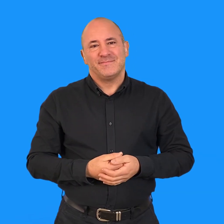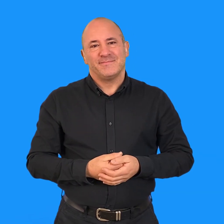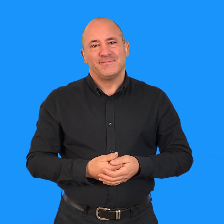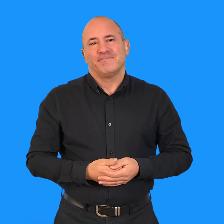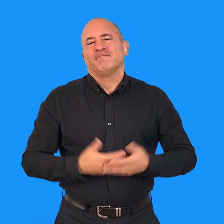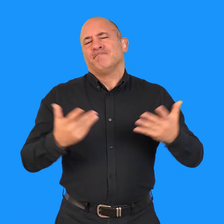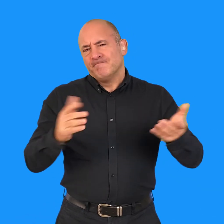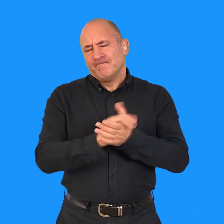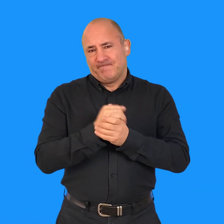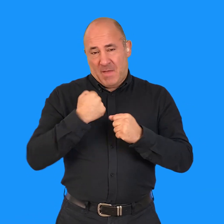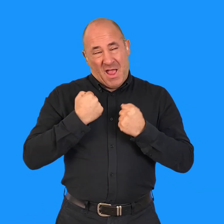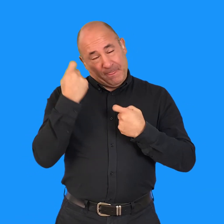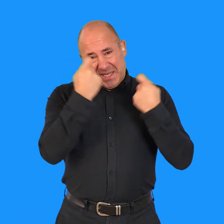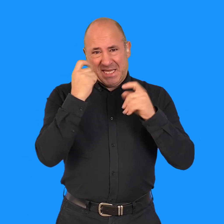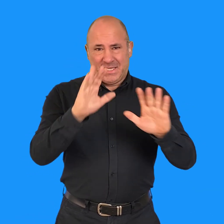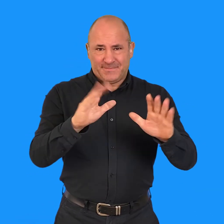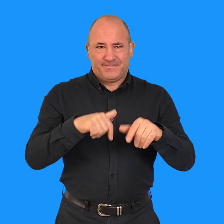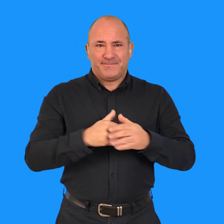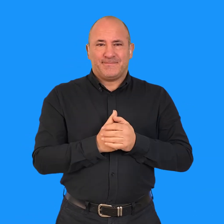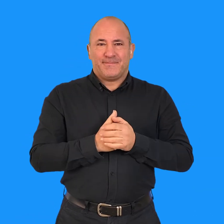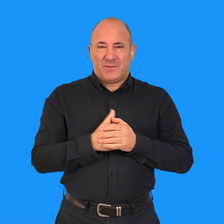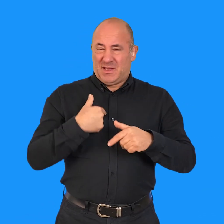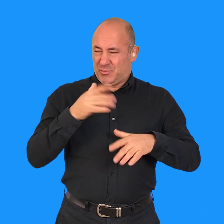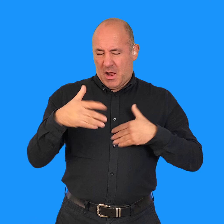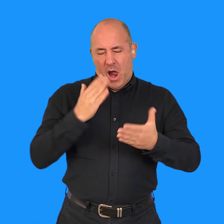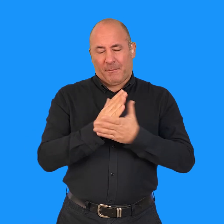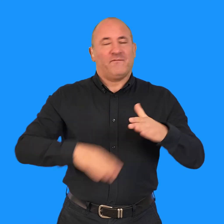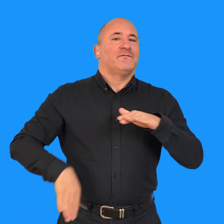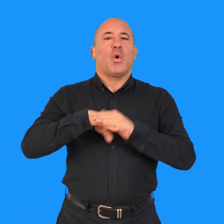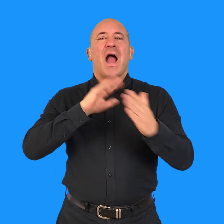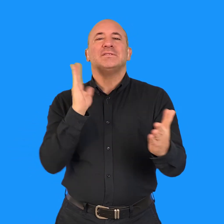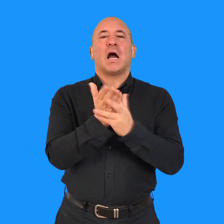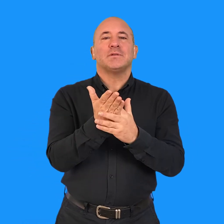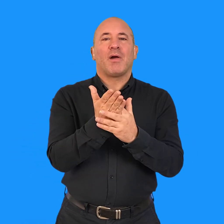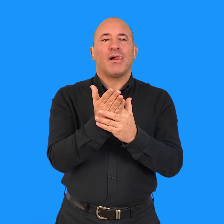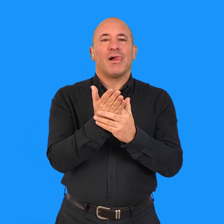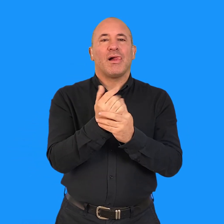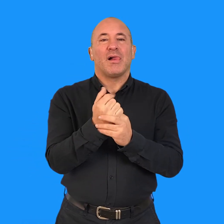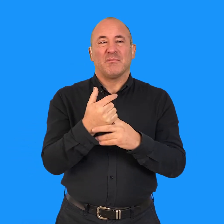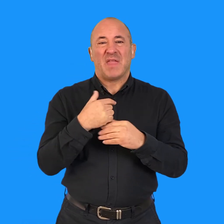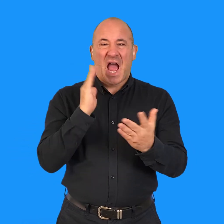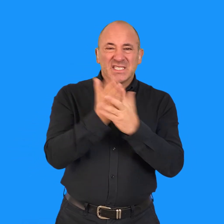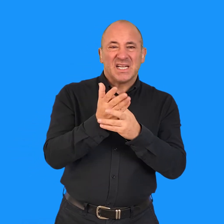and that we've achieved access and accessible for everyone, then there's no room for growth, there's no room for nuance,